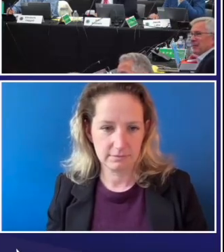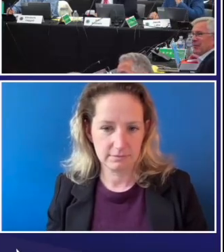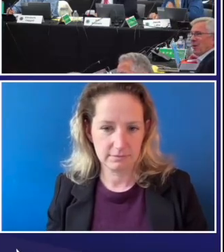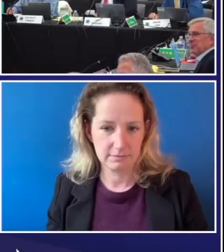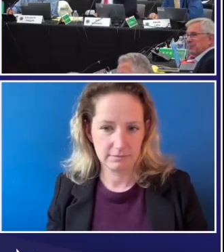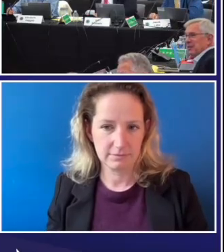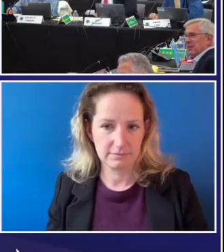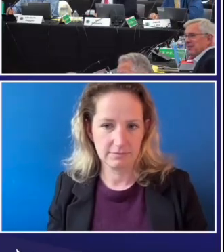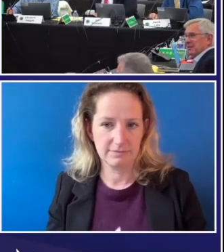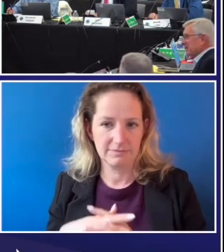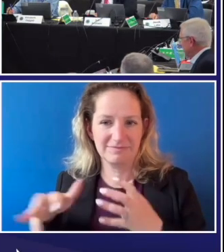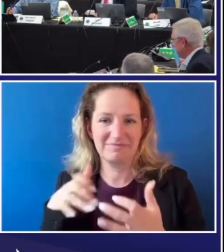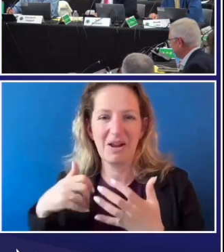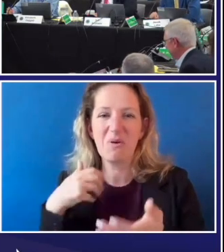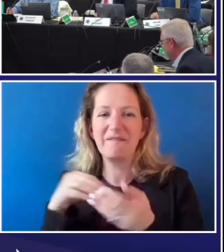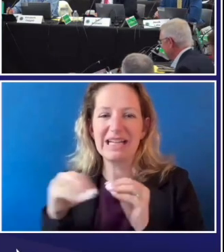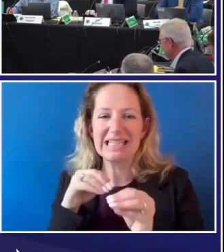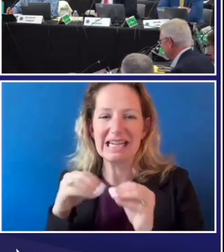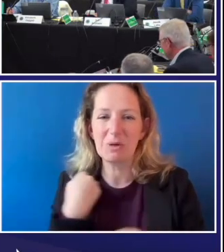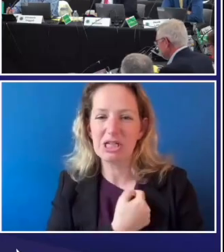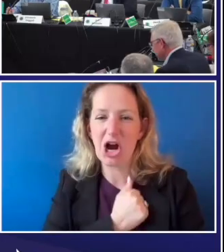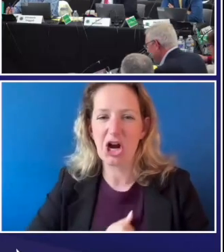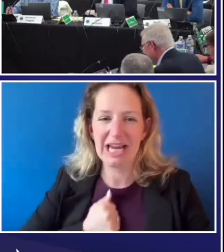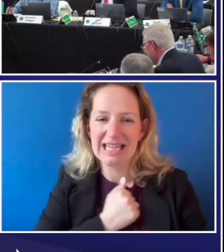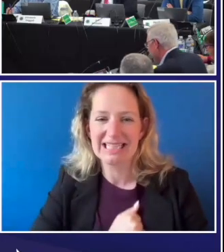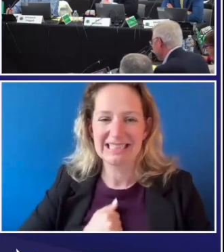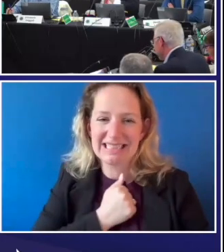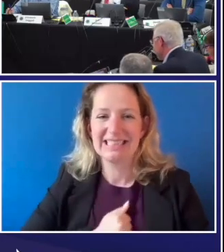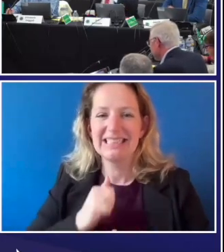We'll fix it. We're sorry. So someday we'll figure out how to spell the term rain.